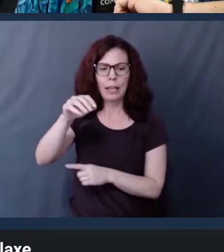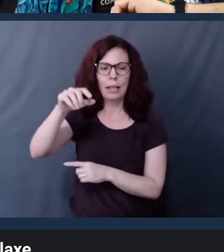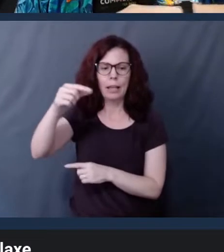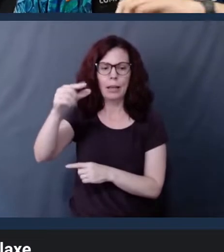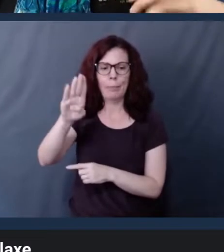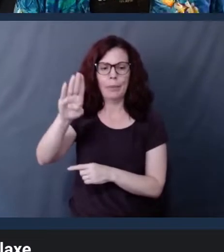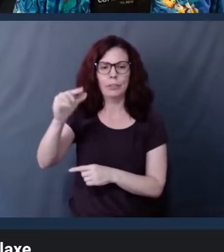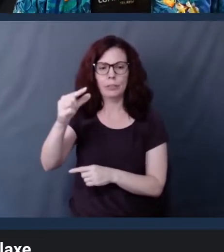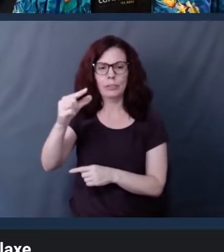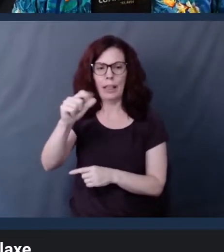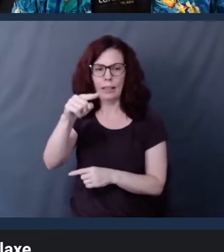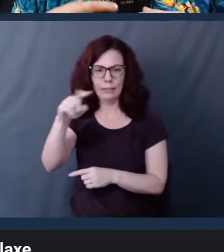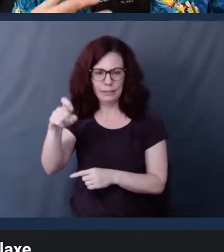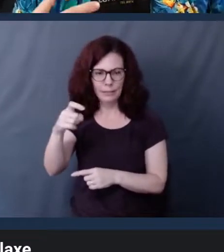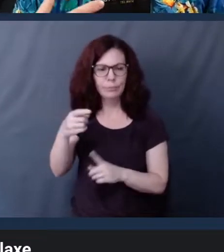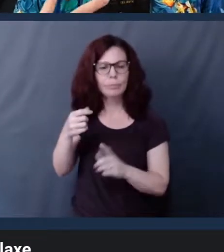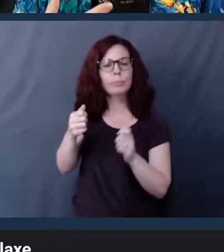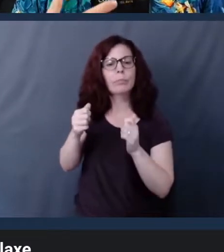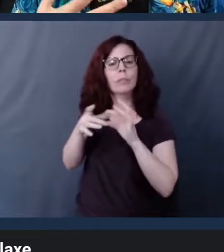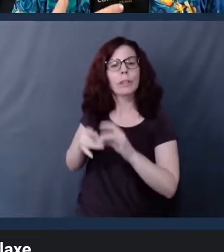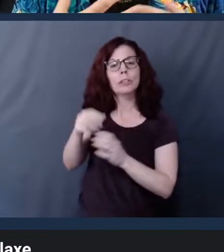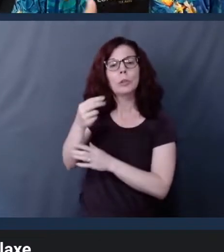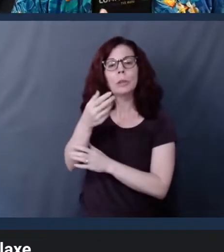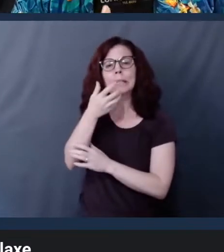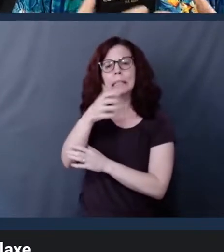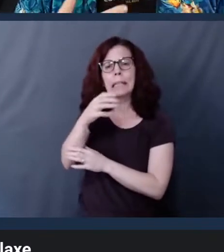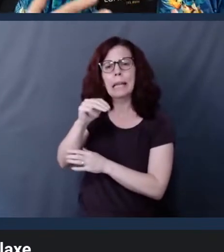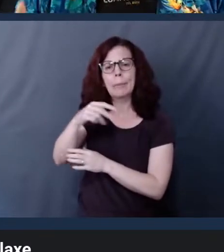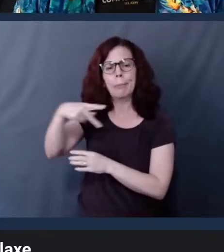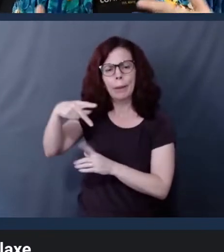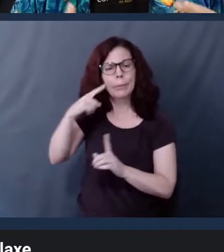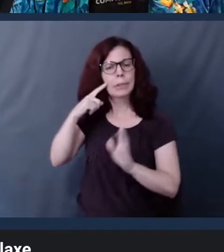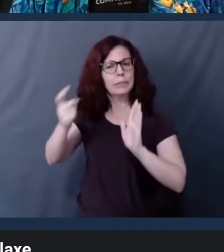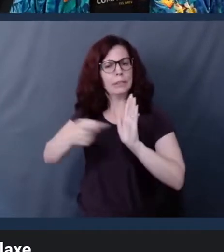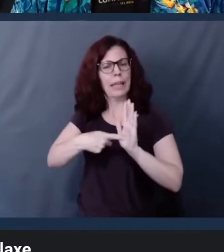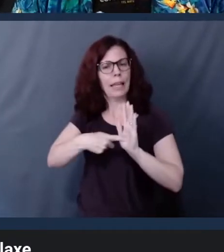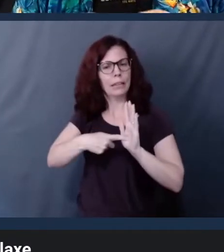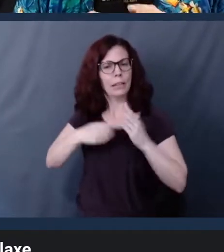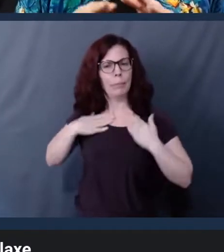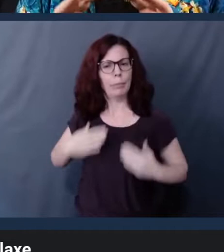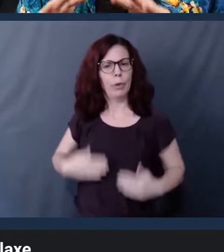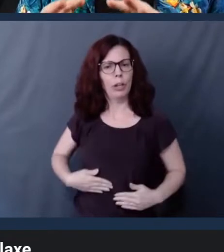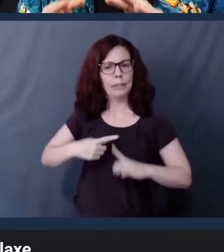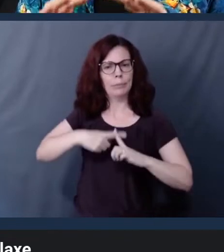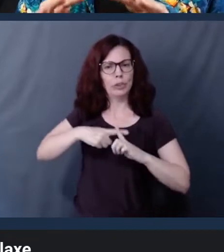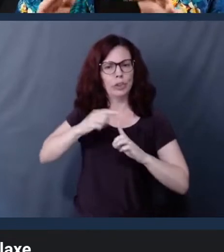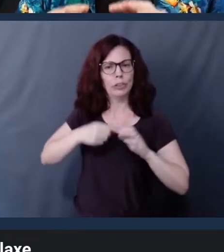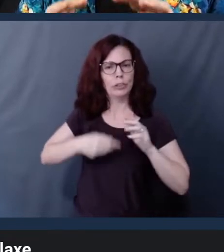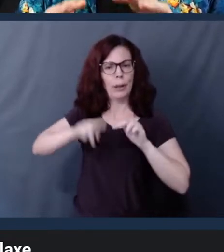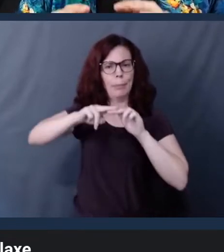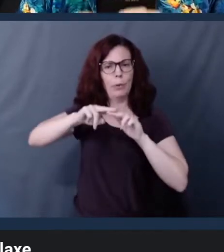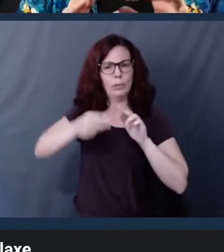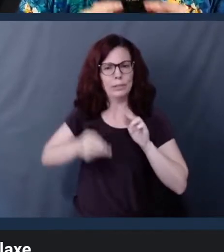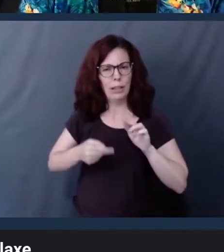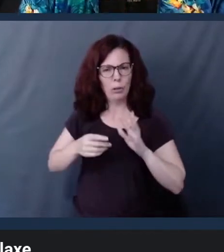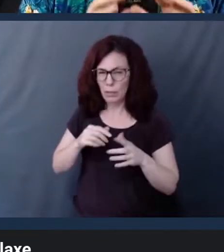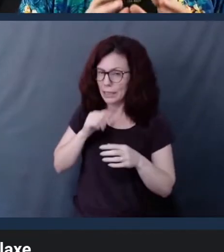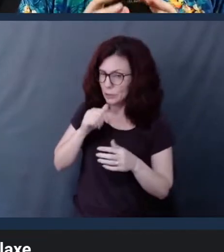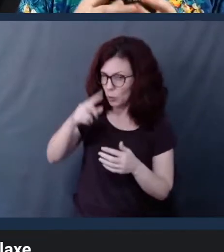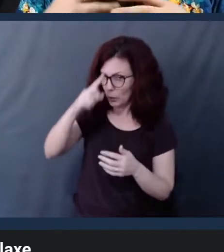"With heat mapping, Panorama could detect body temperatures "that are elevated or depressed?" I don't think this is what you refer by heat mapping.